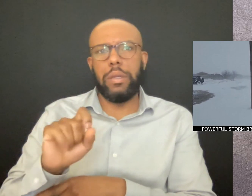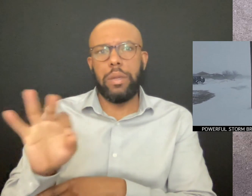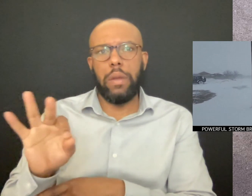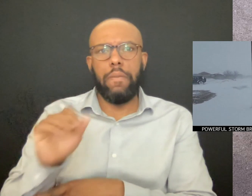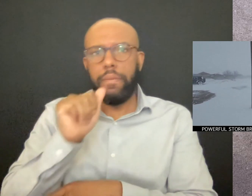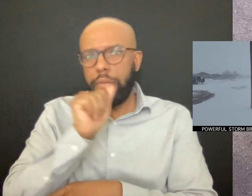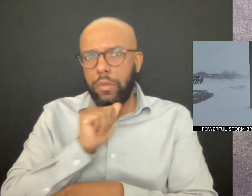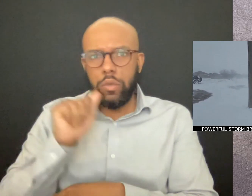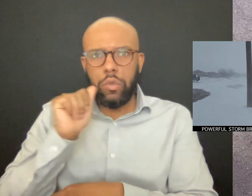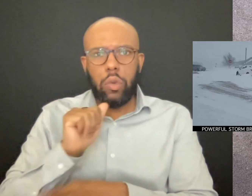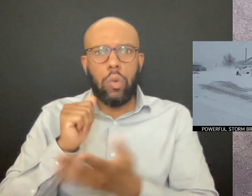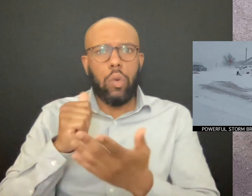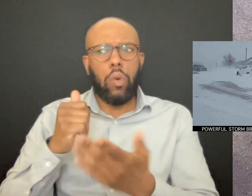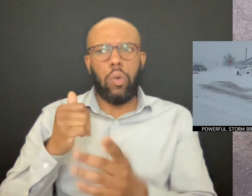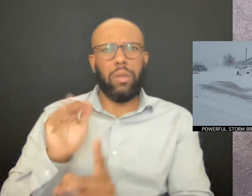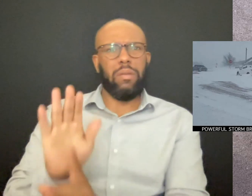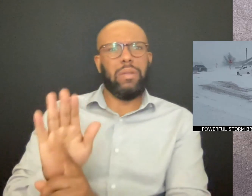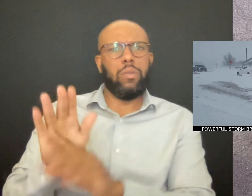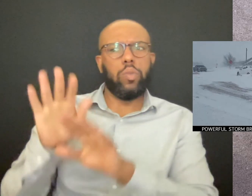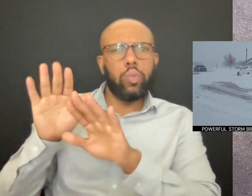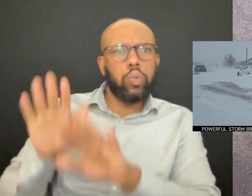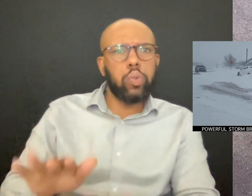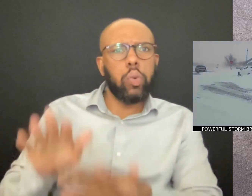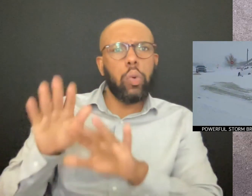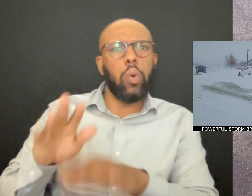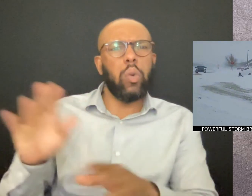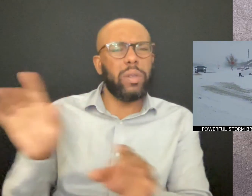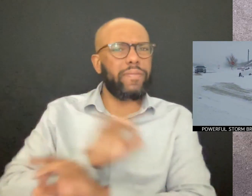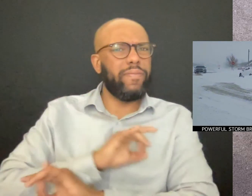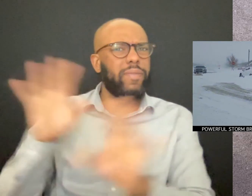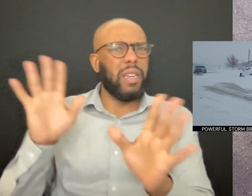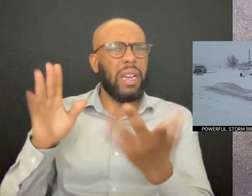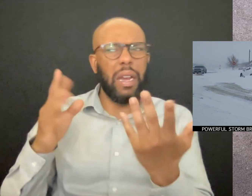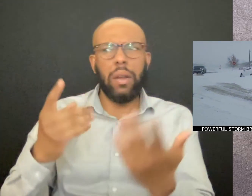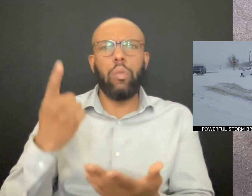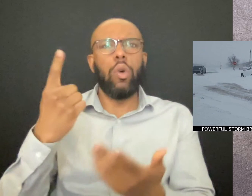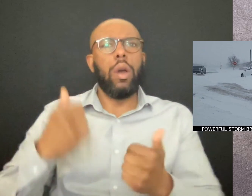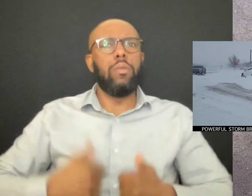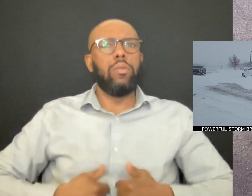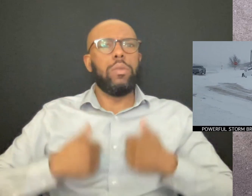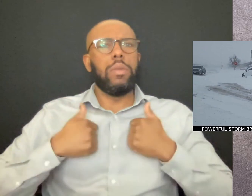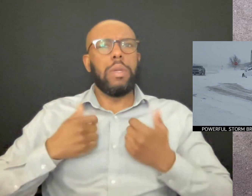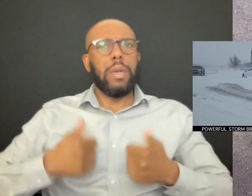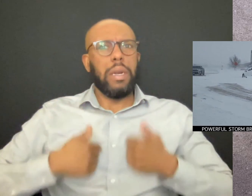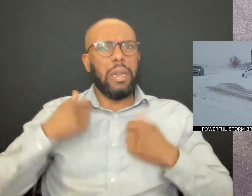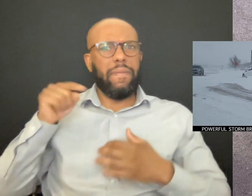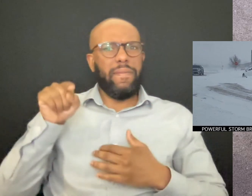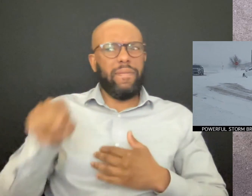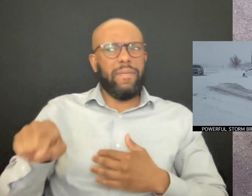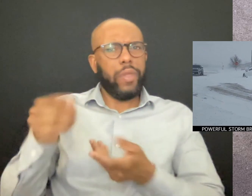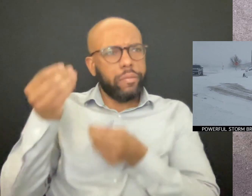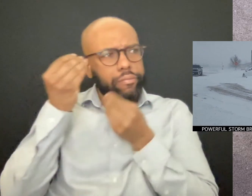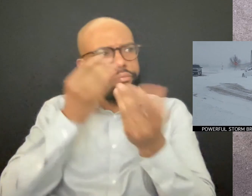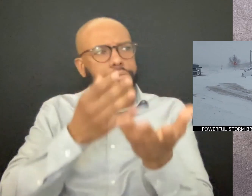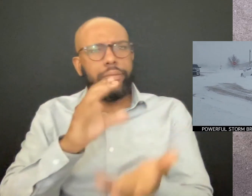in Flagstaff Arizona the snow was so violent one resident told CNN